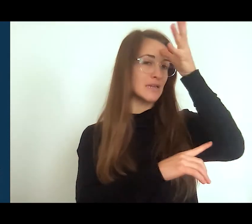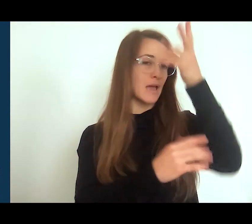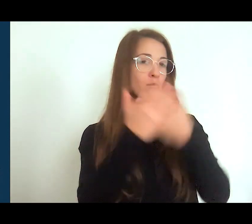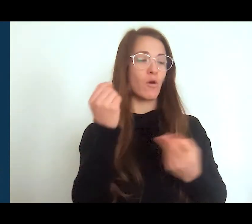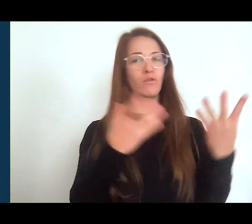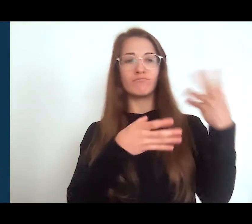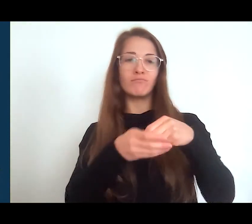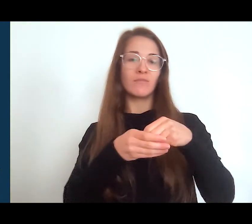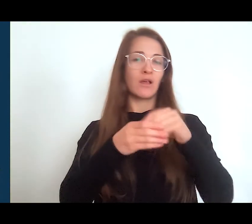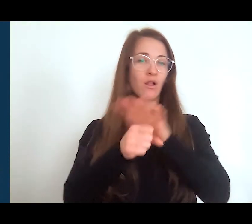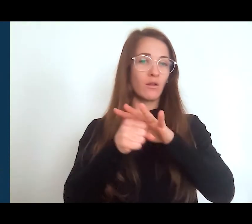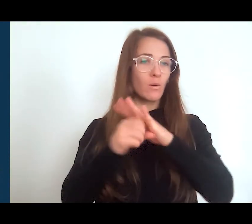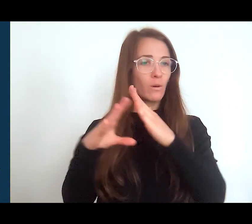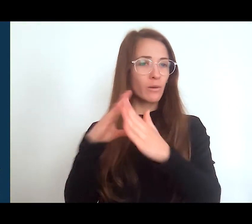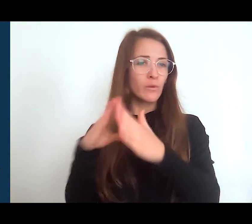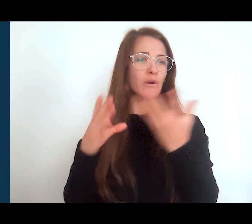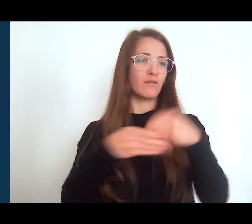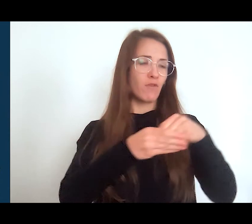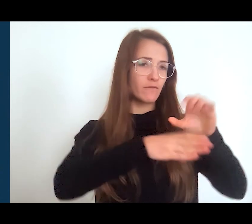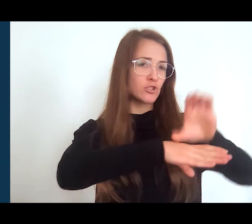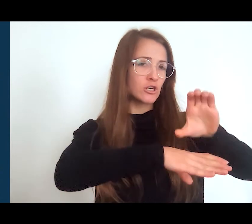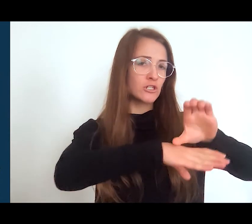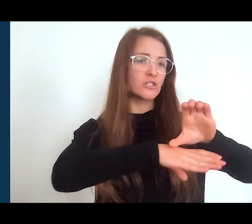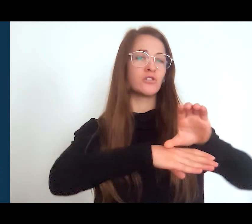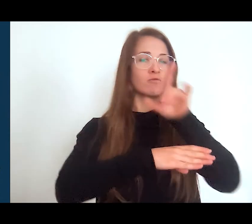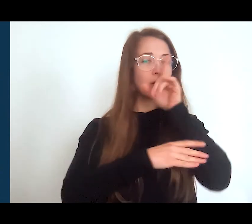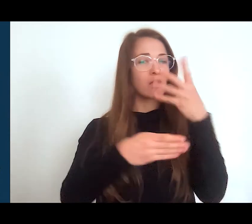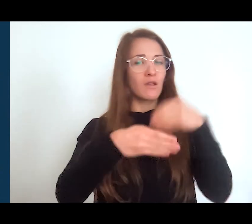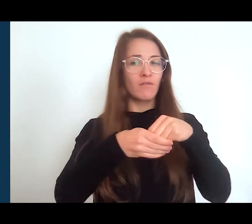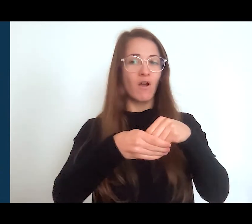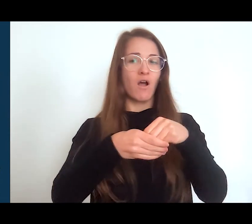BROUGHT UP, MY MOM AND DAD WERE INVOLVED IN THE LOCAL COMMUNITY